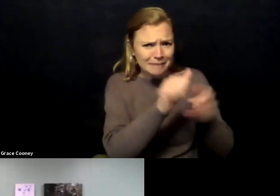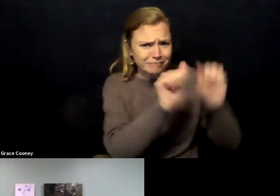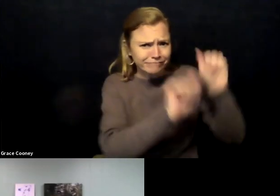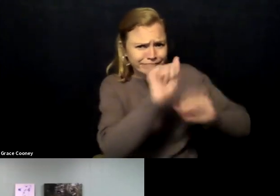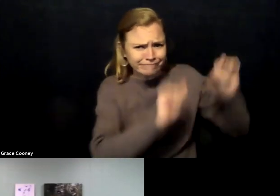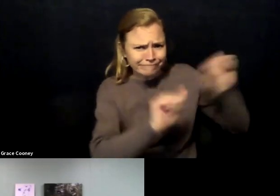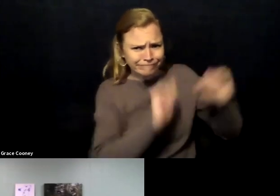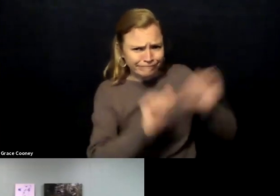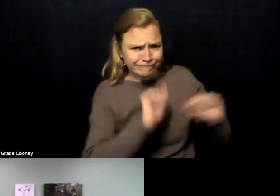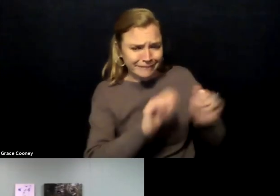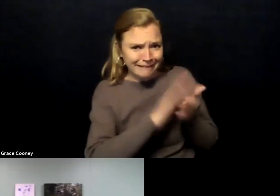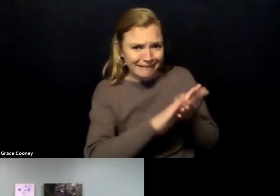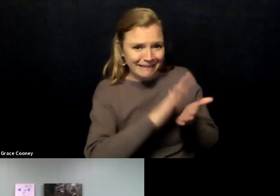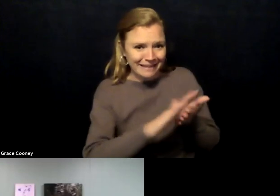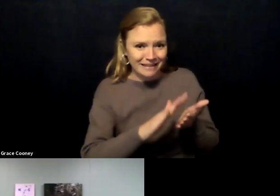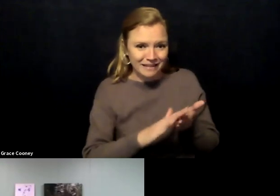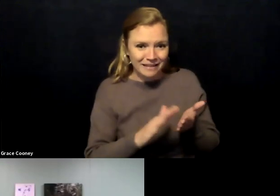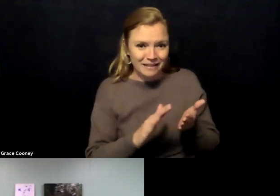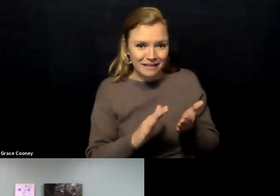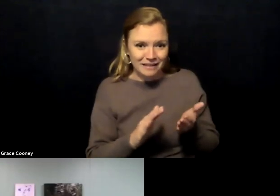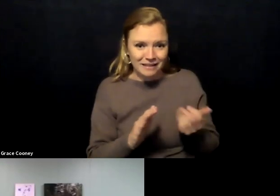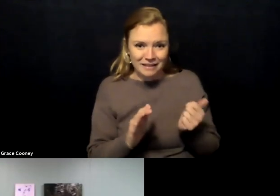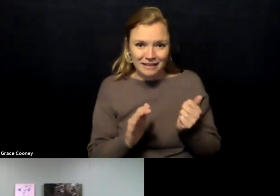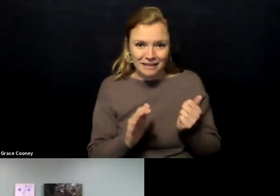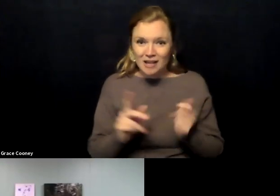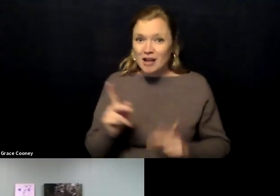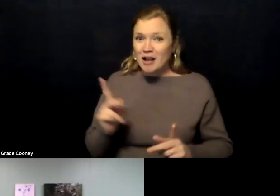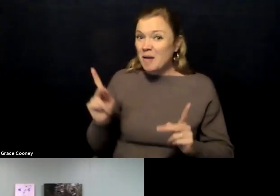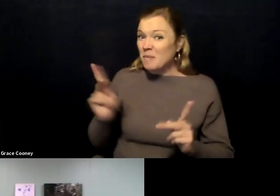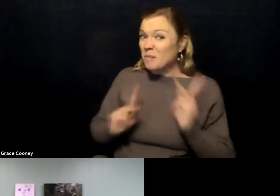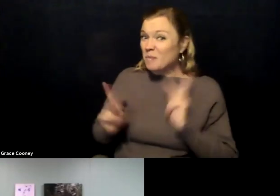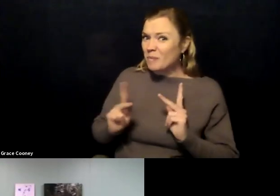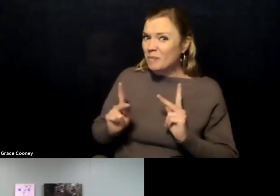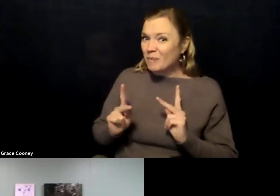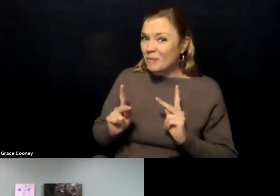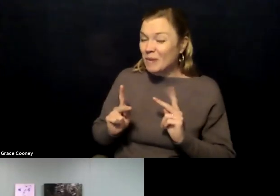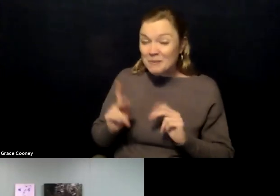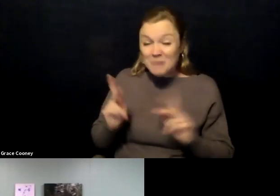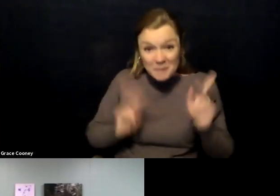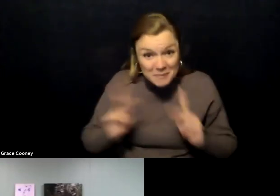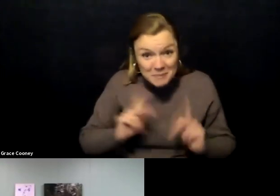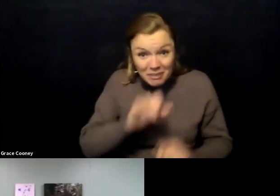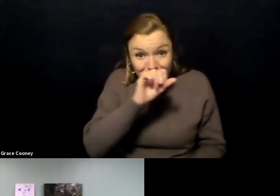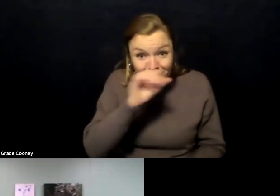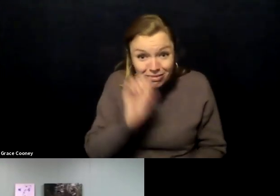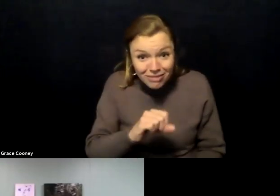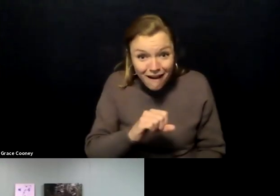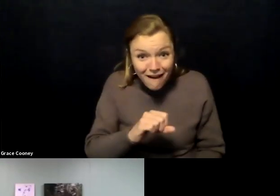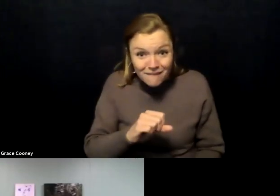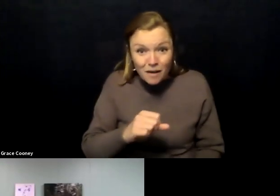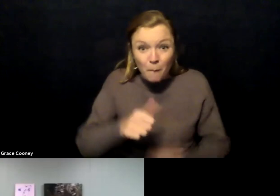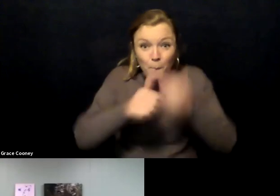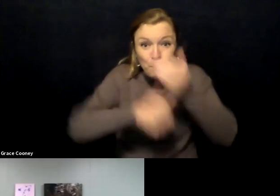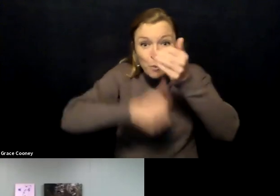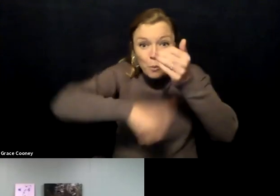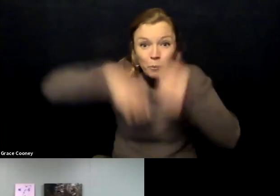people love it and you tell them, "oh, that's good luck! It's good luck to get pooped on!" And